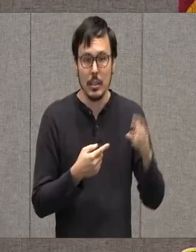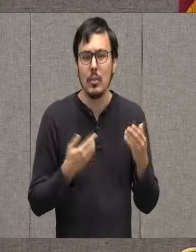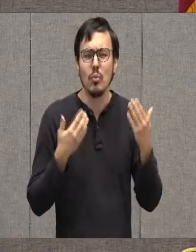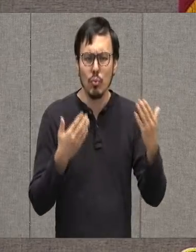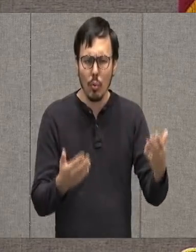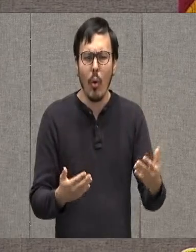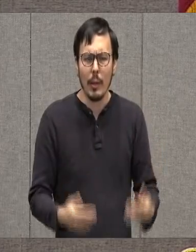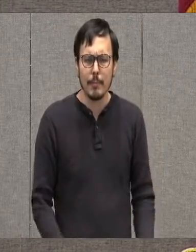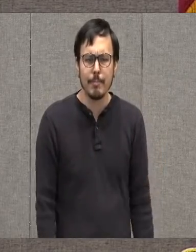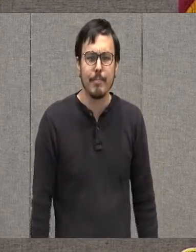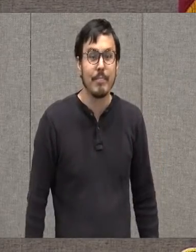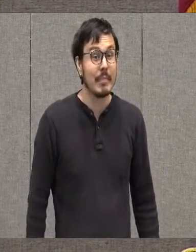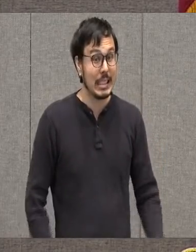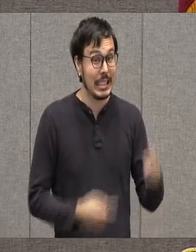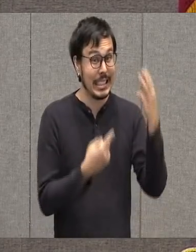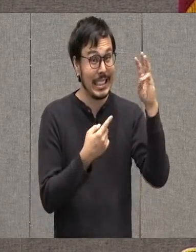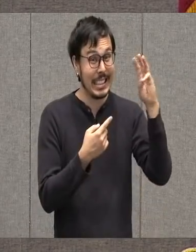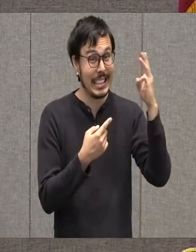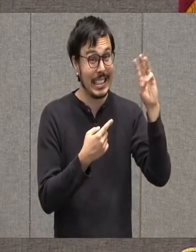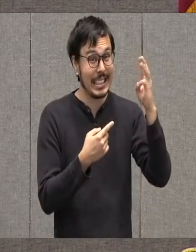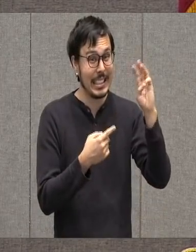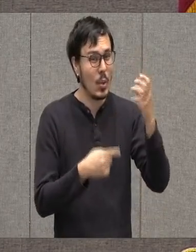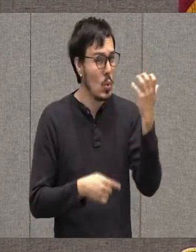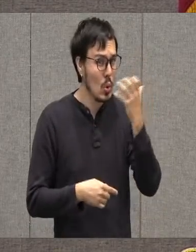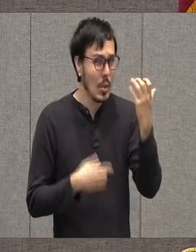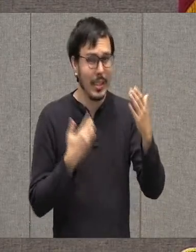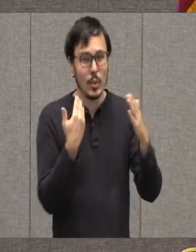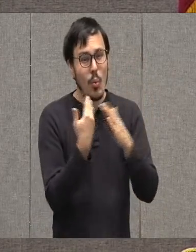16 is right by the number 15.